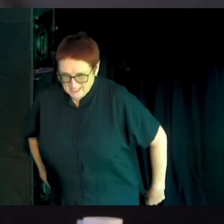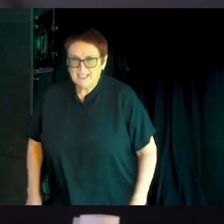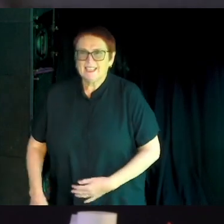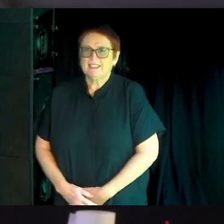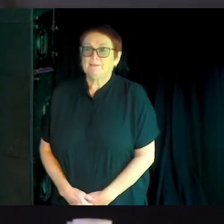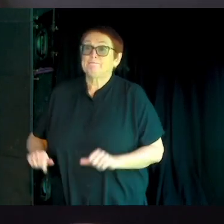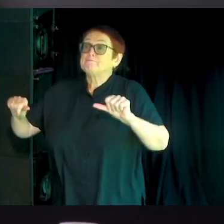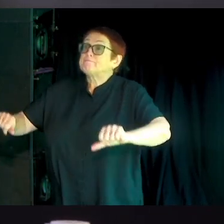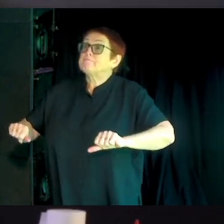Vipoo